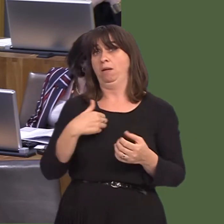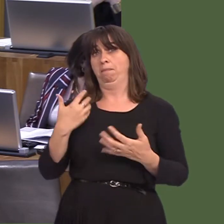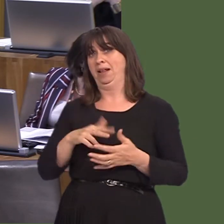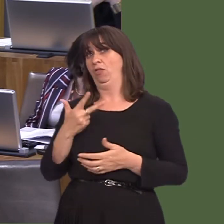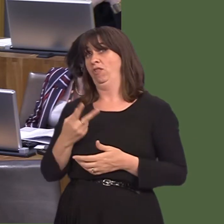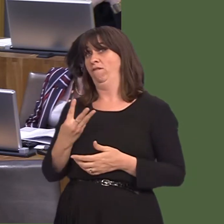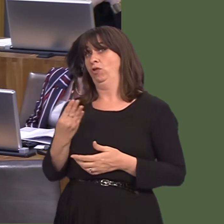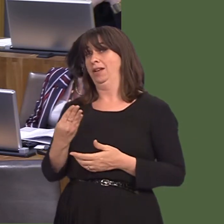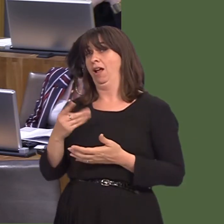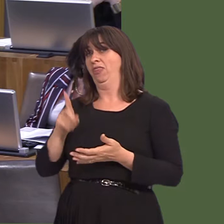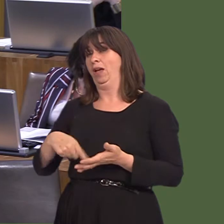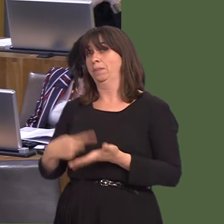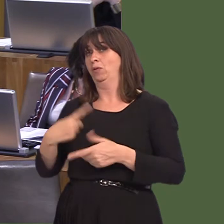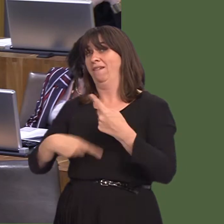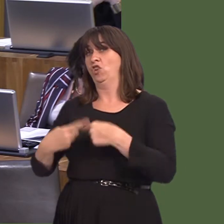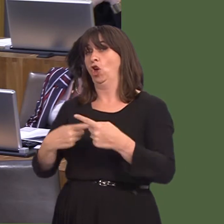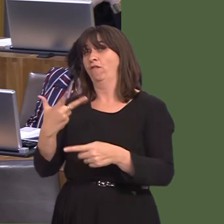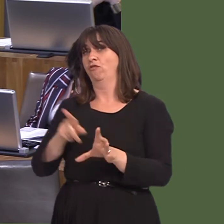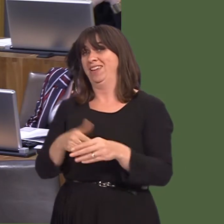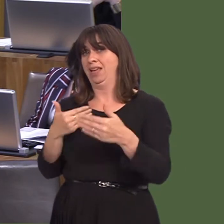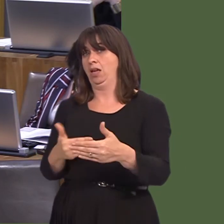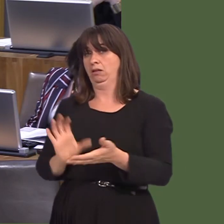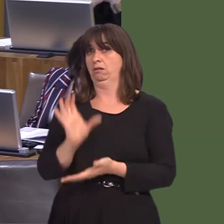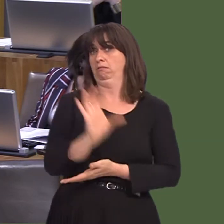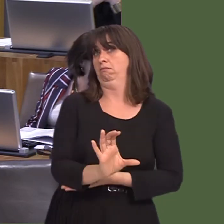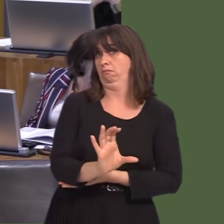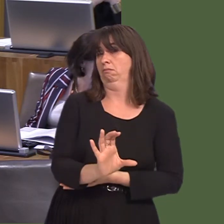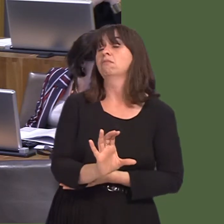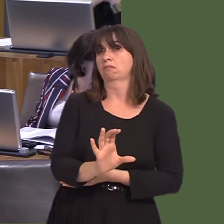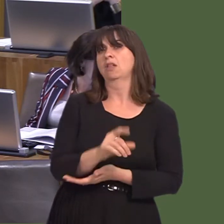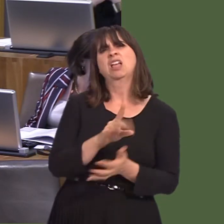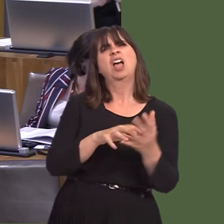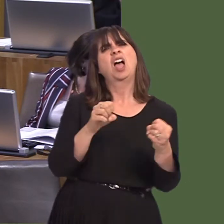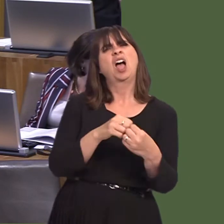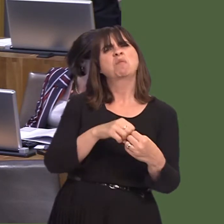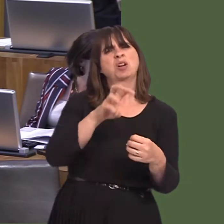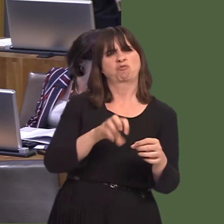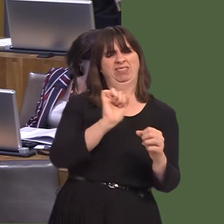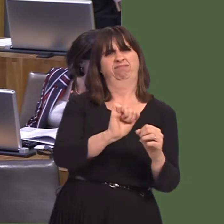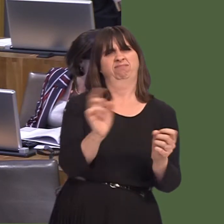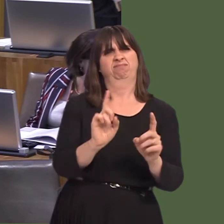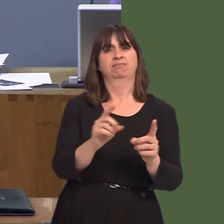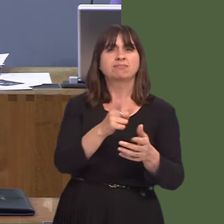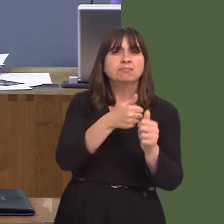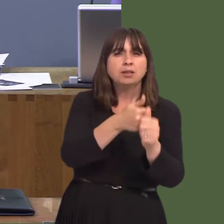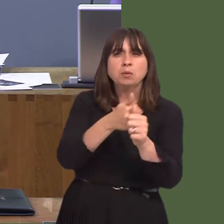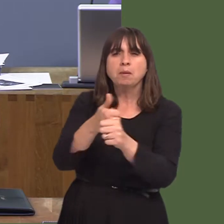per annum for 2018-21. The hub provides advice, training and support for the hundreds of groups in Wales that are